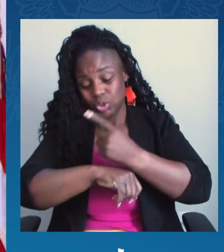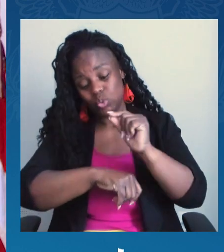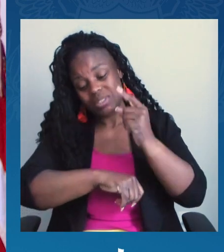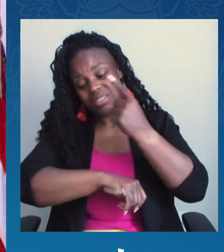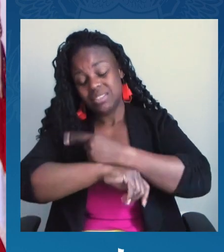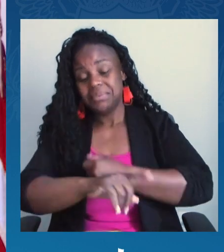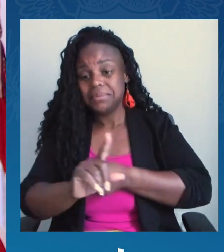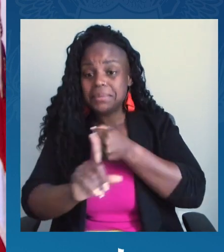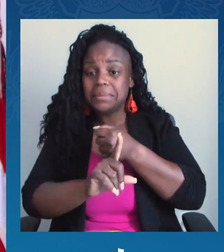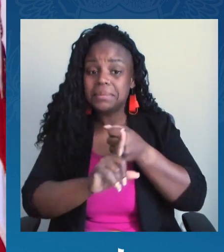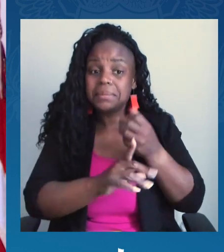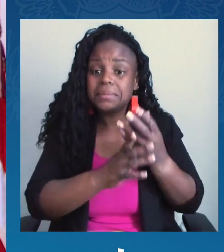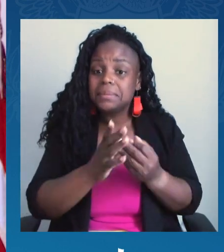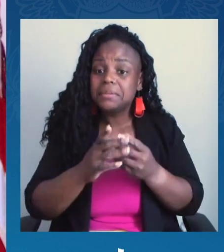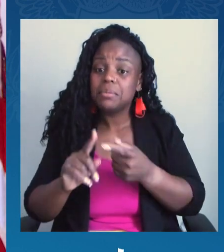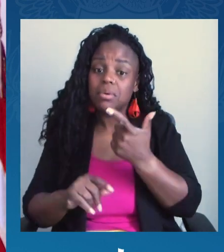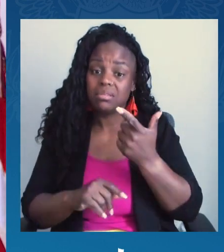And we know it is something we need to address.